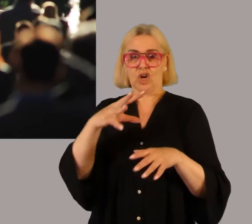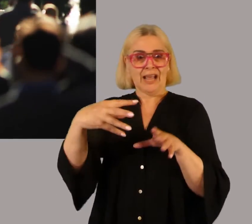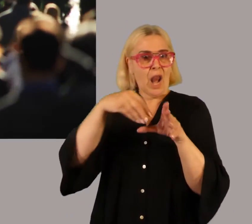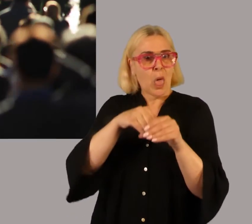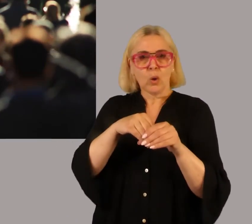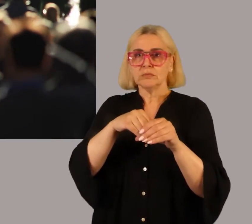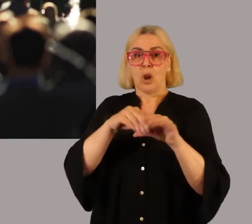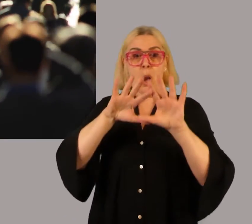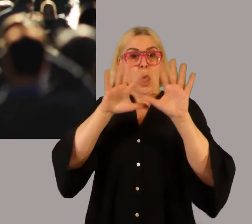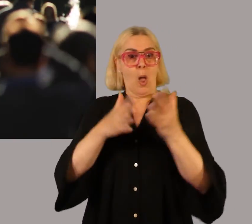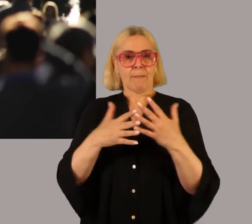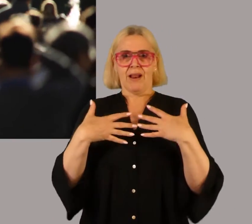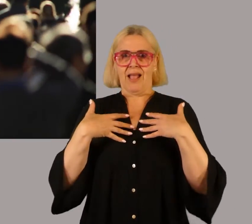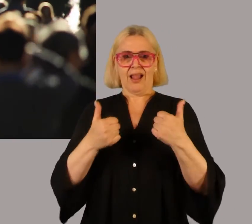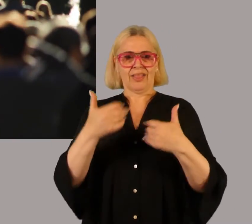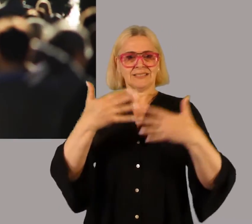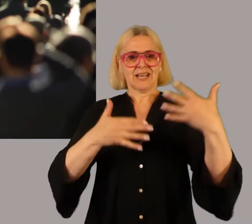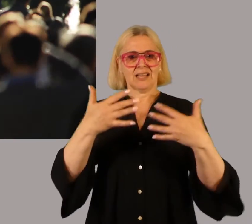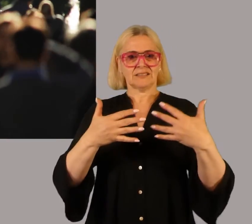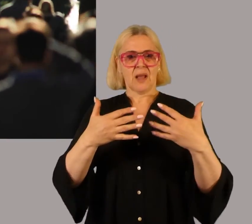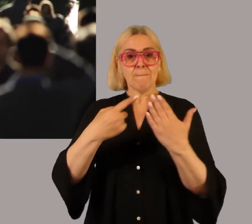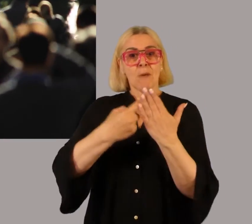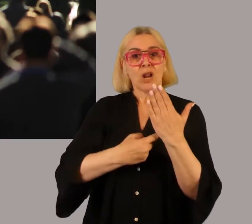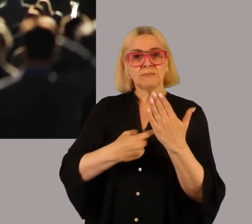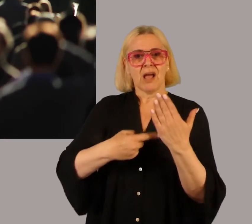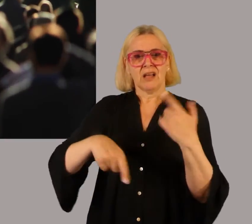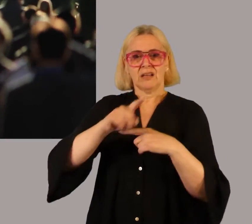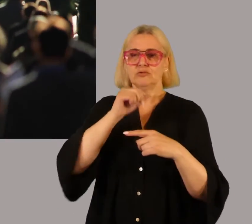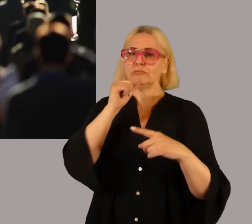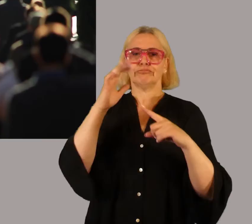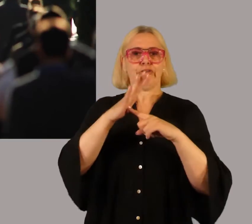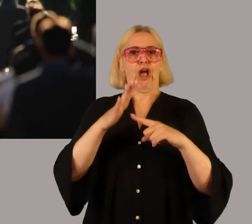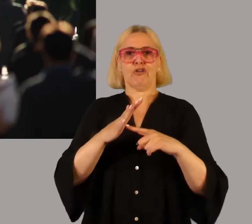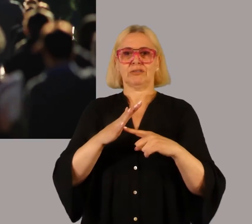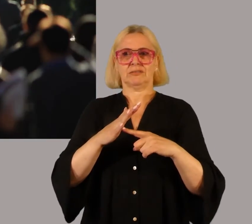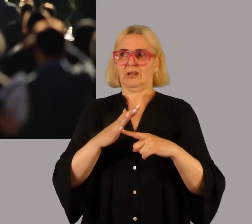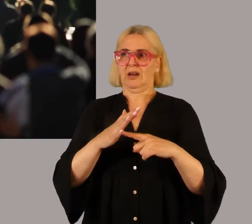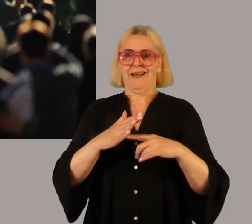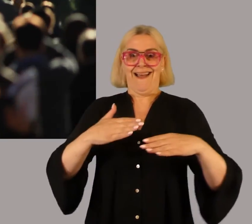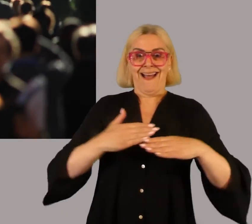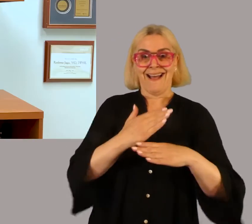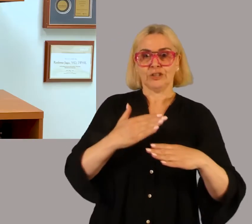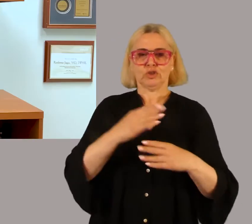global health metrics, so their alleviation is not prioritised by policymakers.